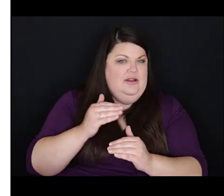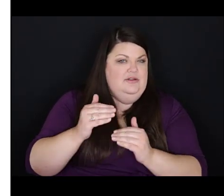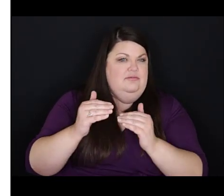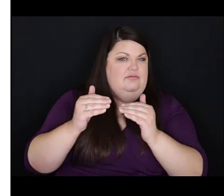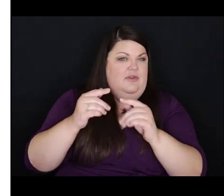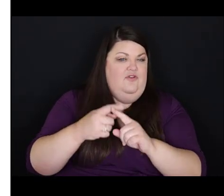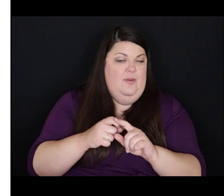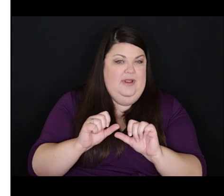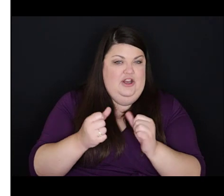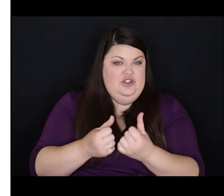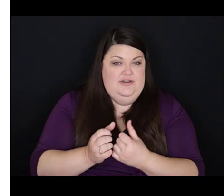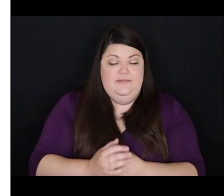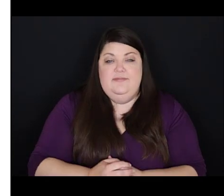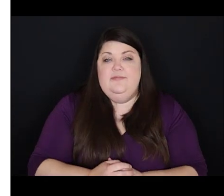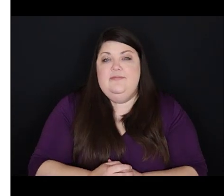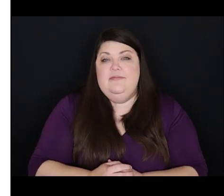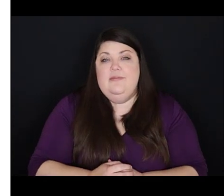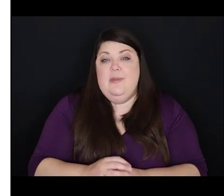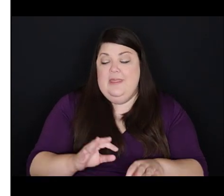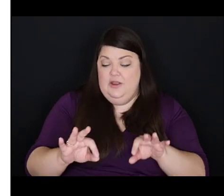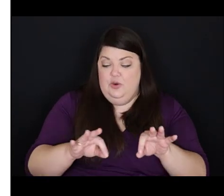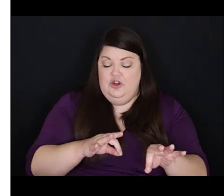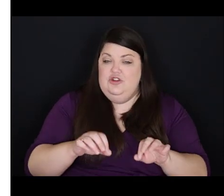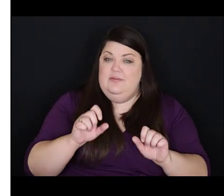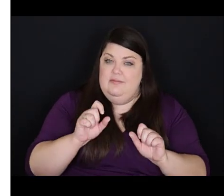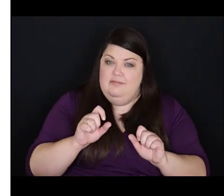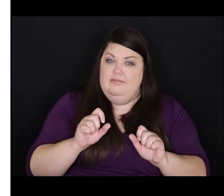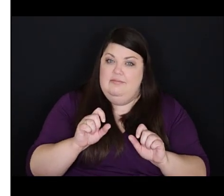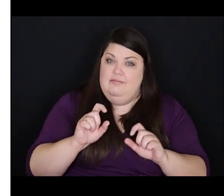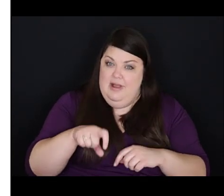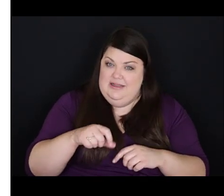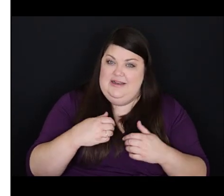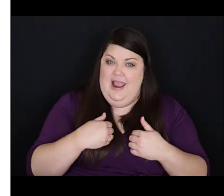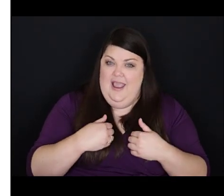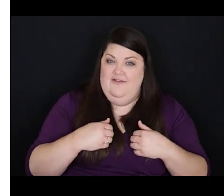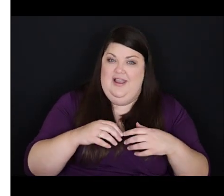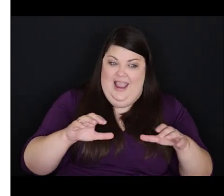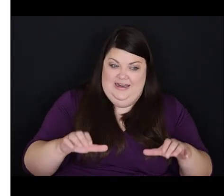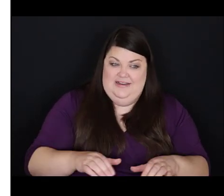The Description must describe activities that will be conducted with the funds